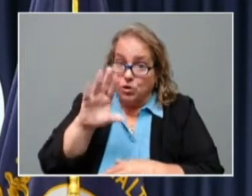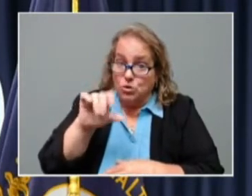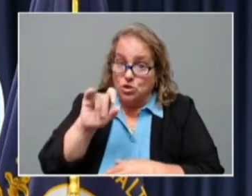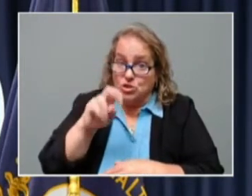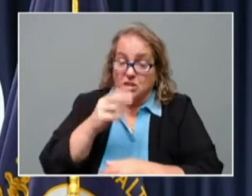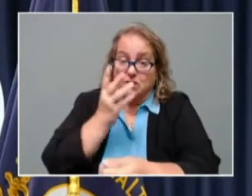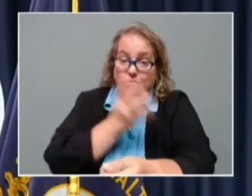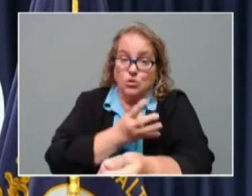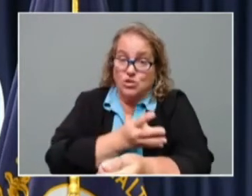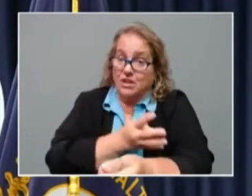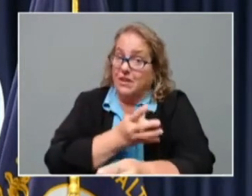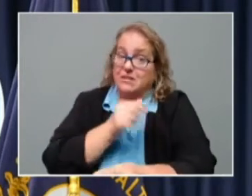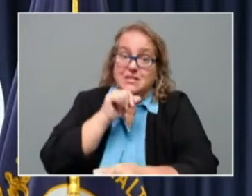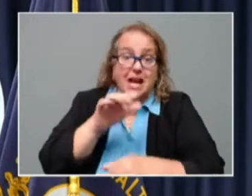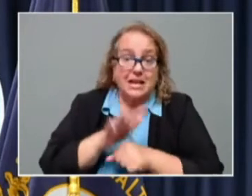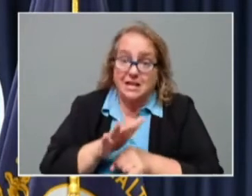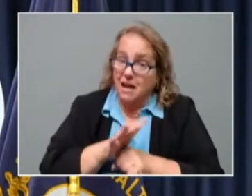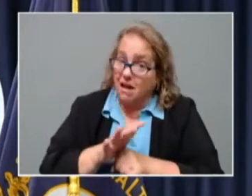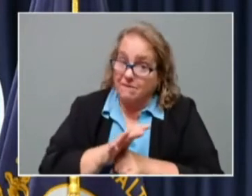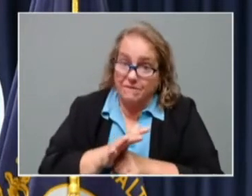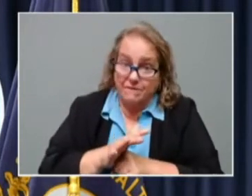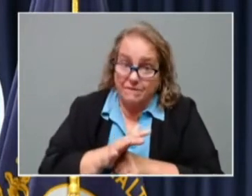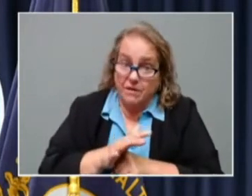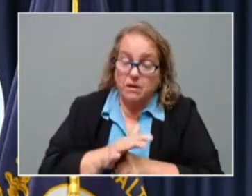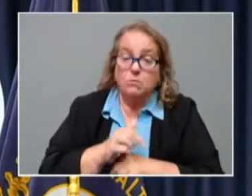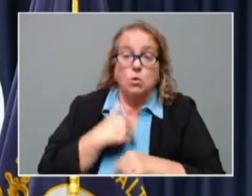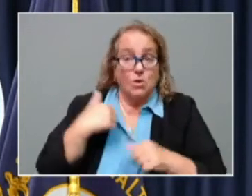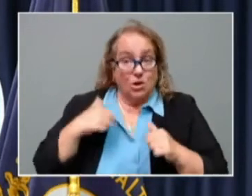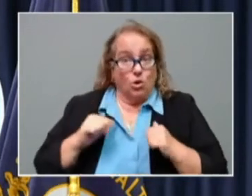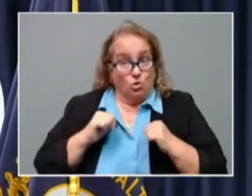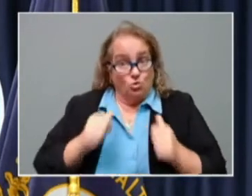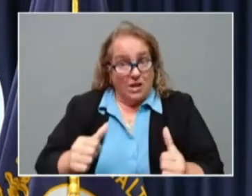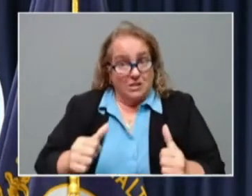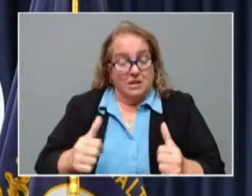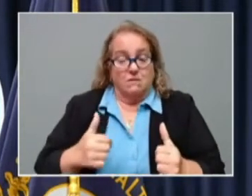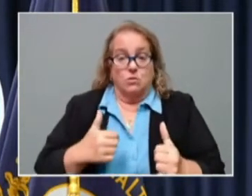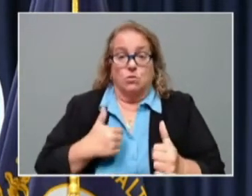aggressive, we've argued are cause uh Department of Public Health and others